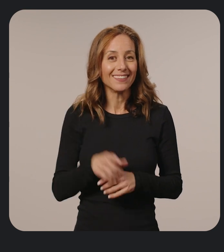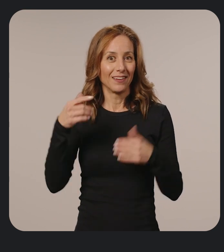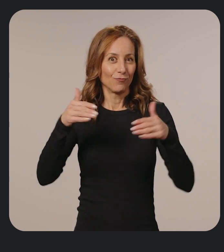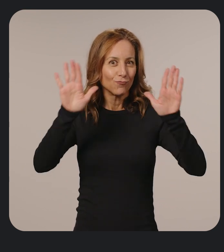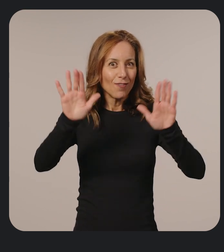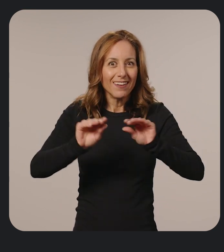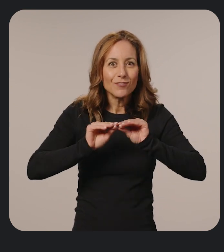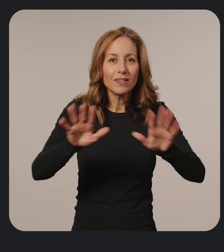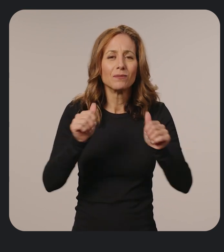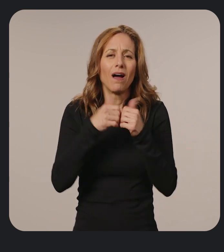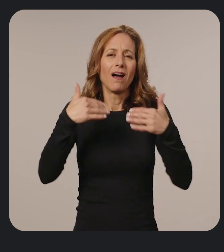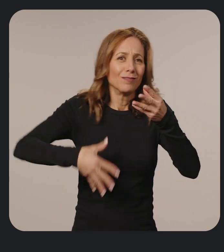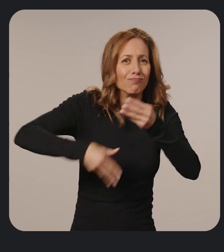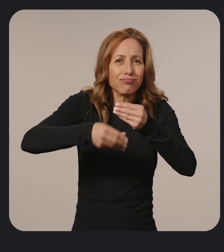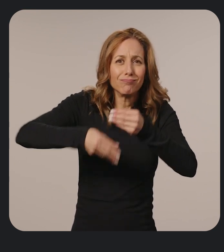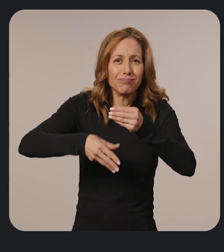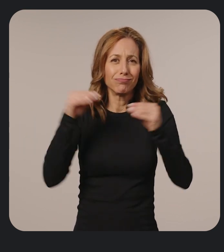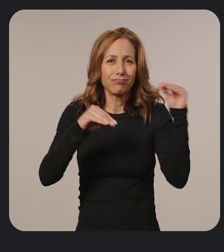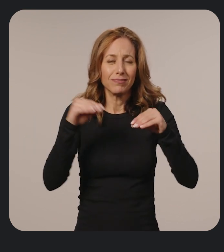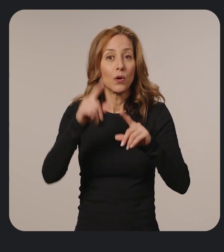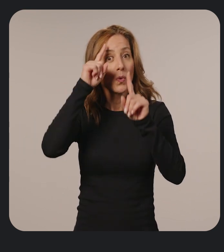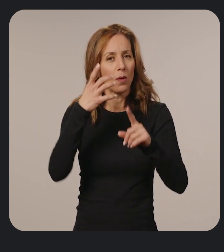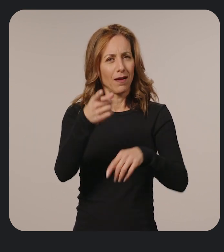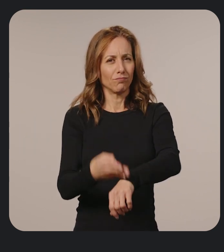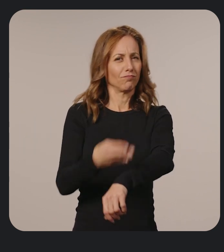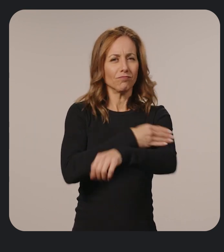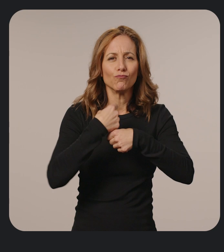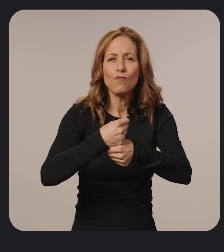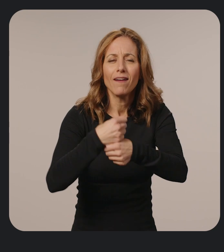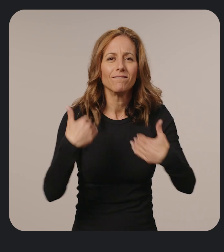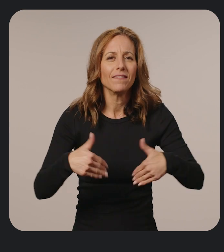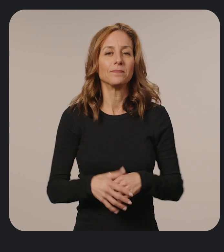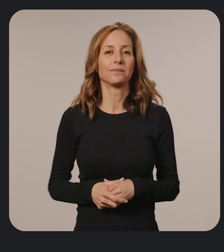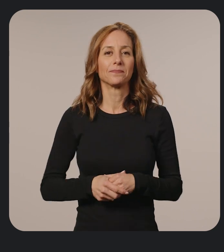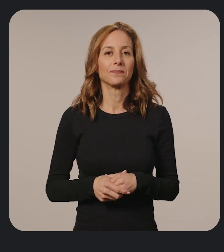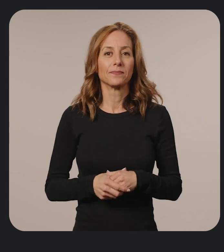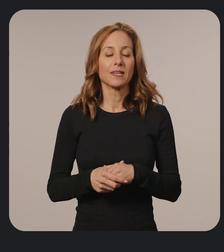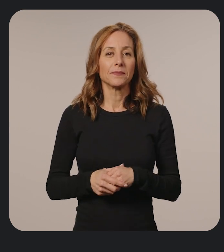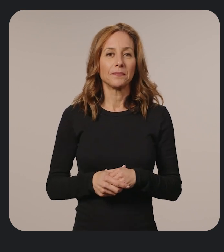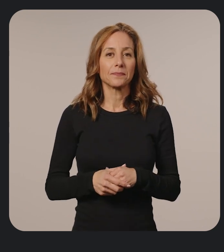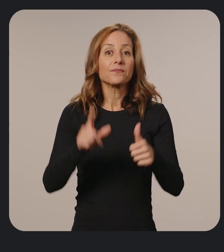This is a great release, with lots of additions with the goal of making you even more productive.